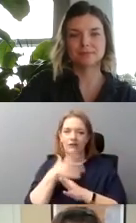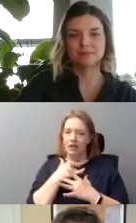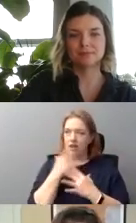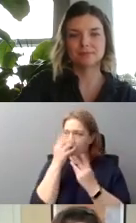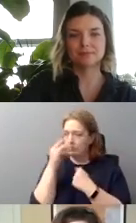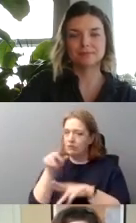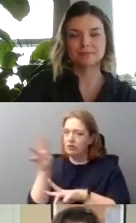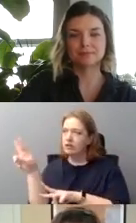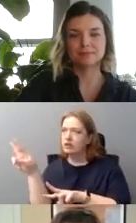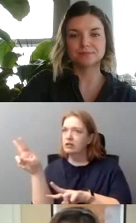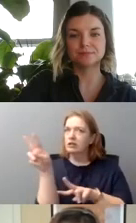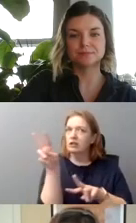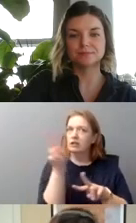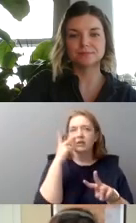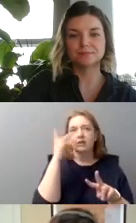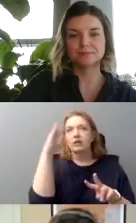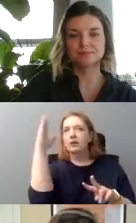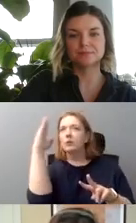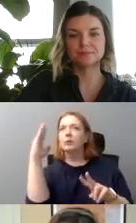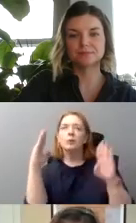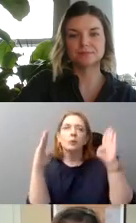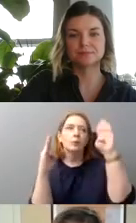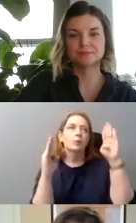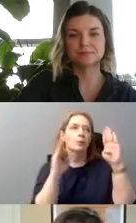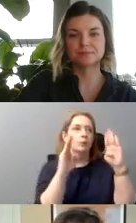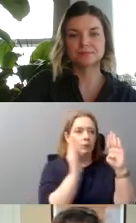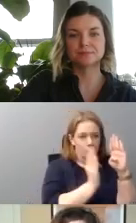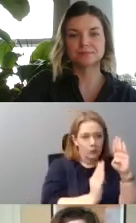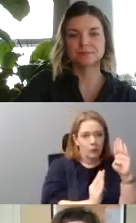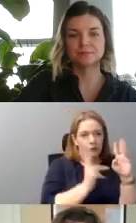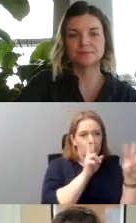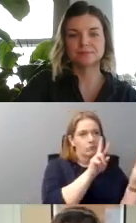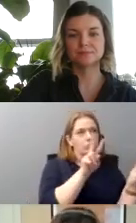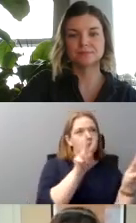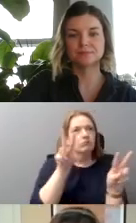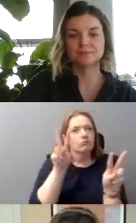on the detailed cracks in the walls themselves taking in patterns and slight variations of color.